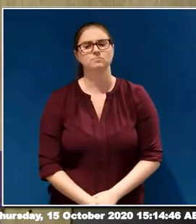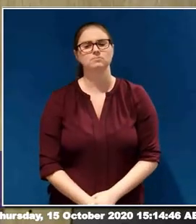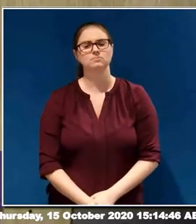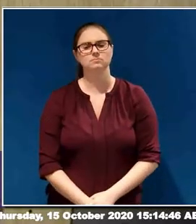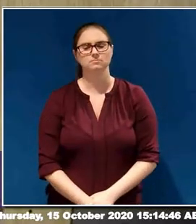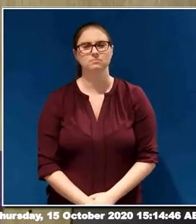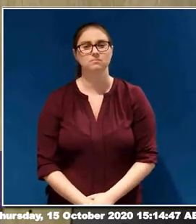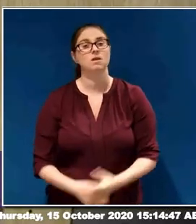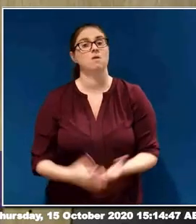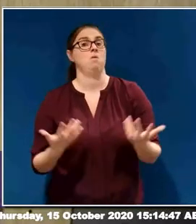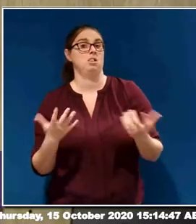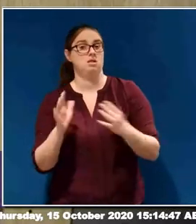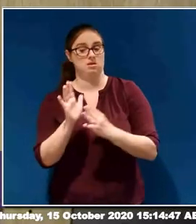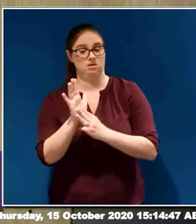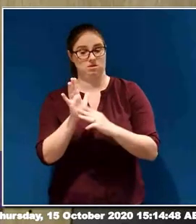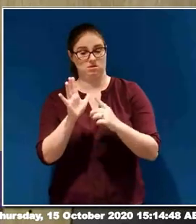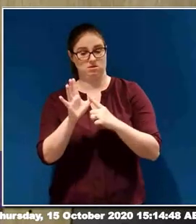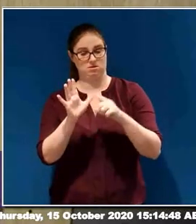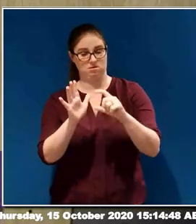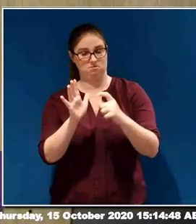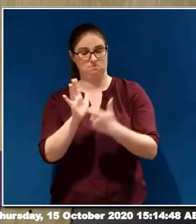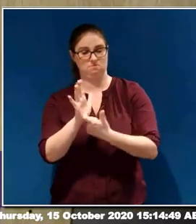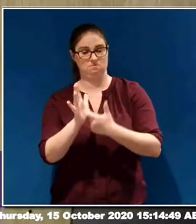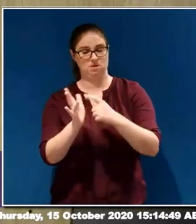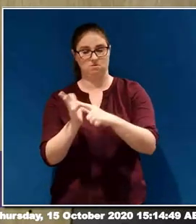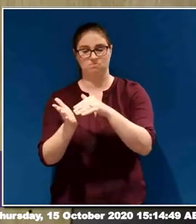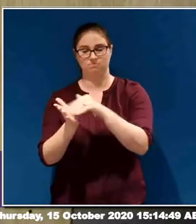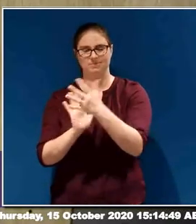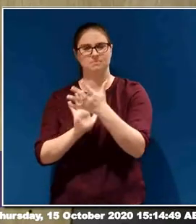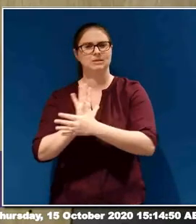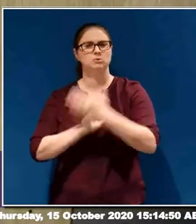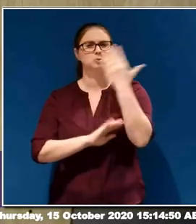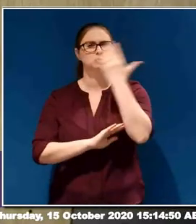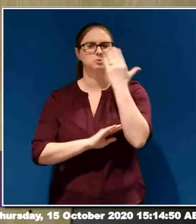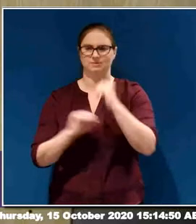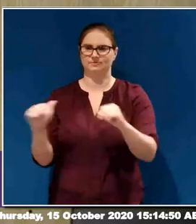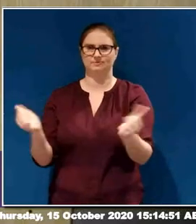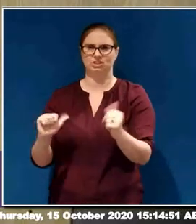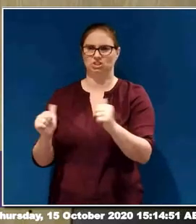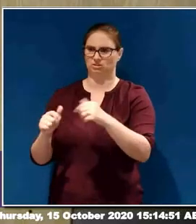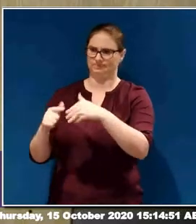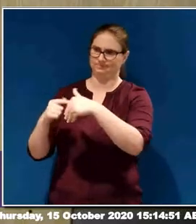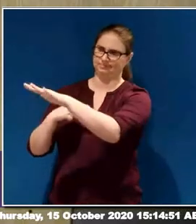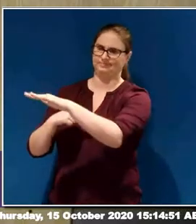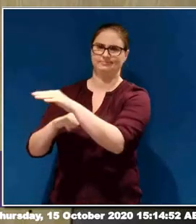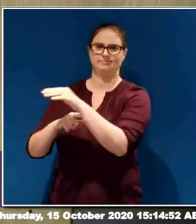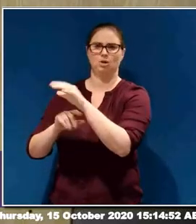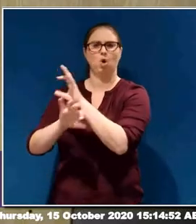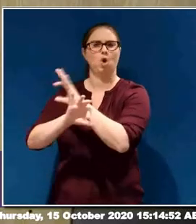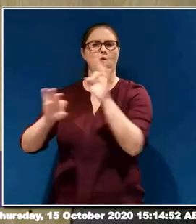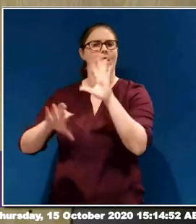Micro-exclusions can be like when you send out a pass, but it can also mean